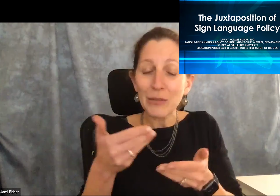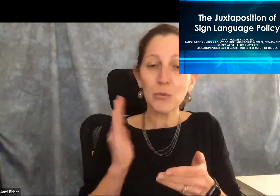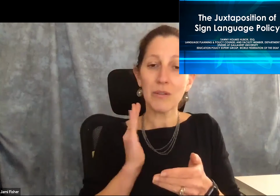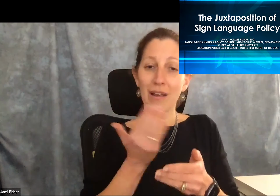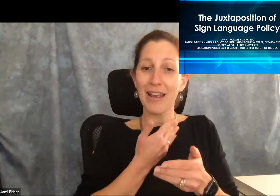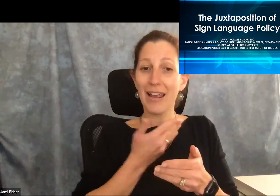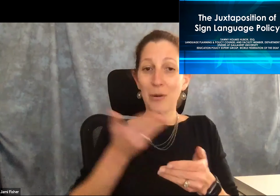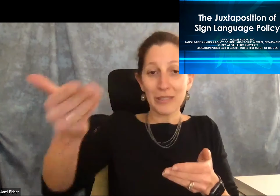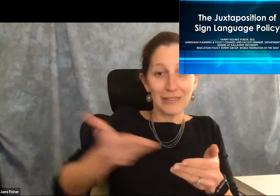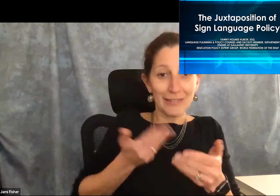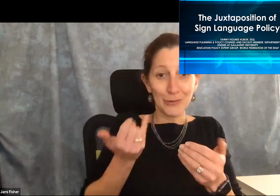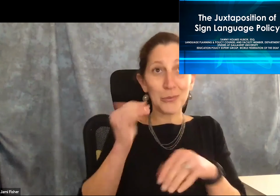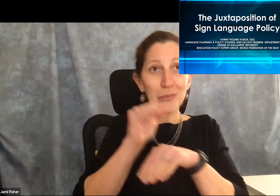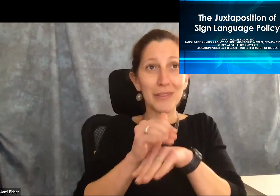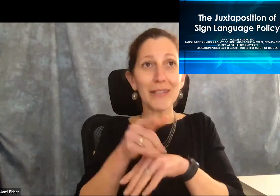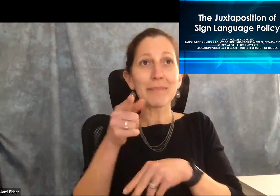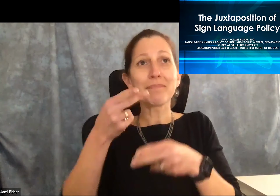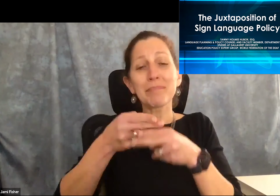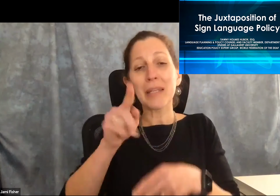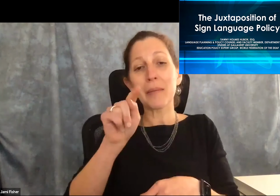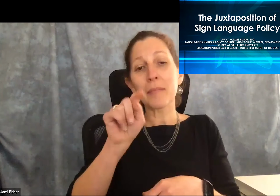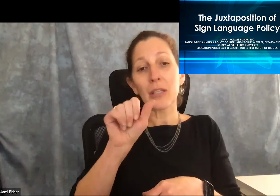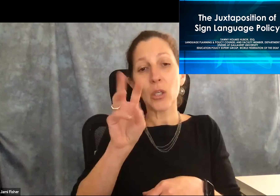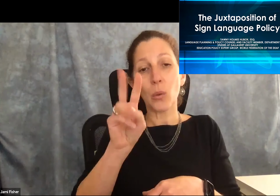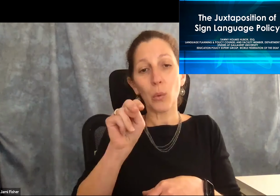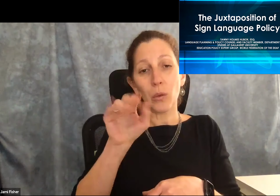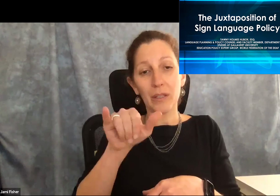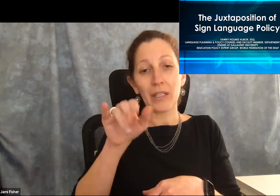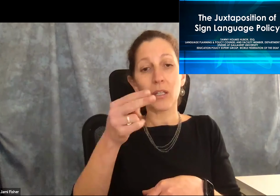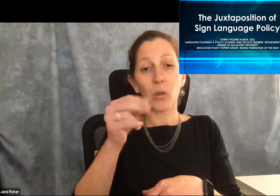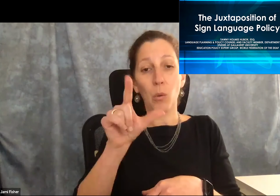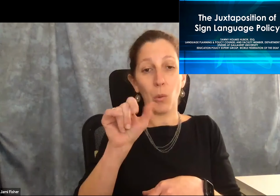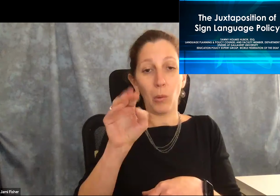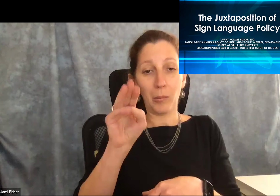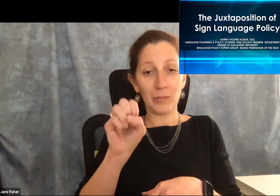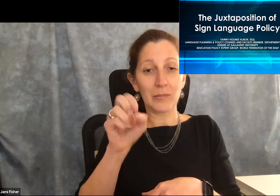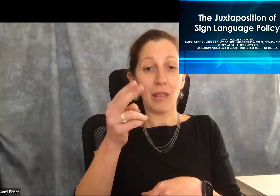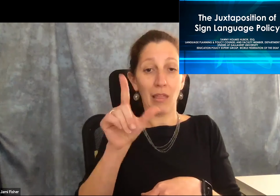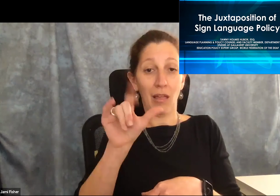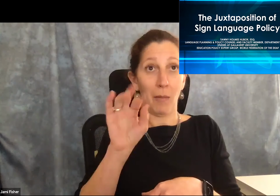Okay. i'd like to introduce our speaker for this evening Tony homes live book.